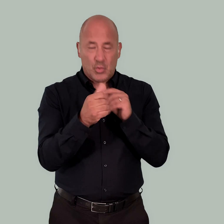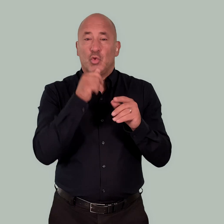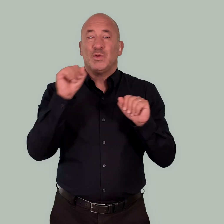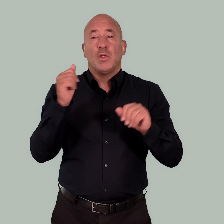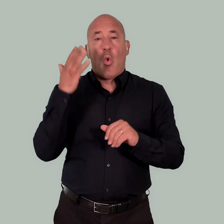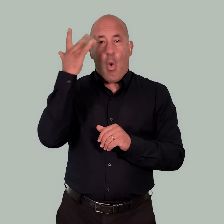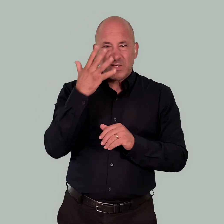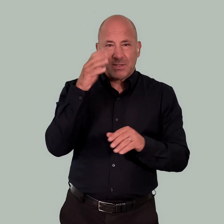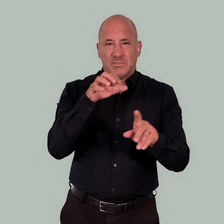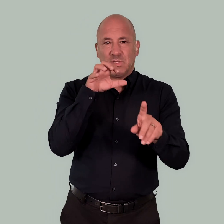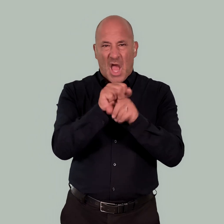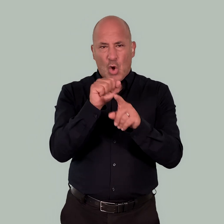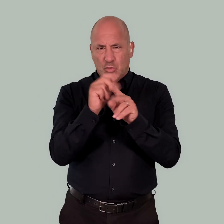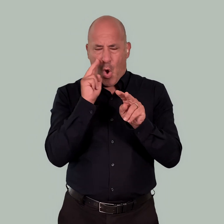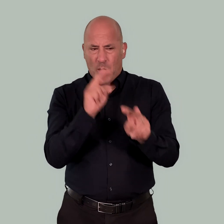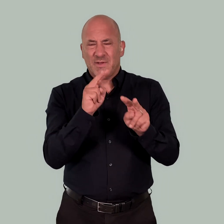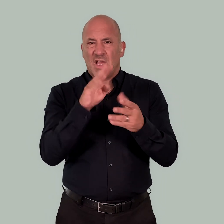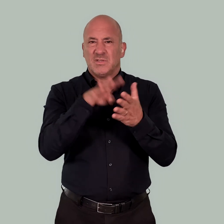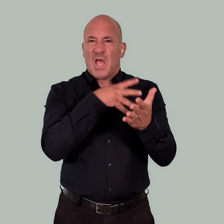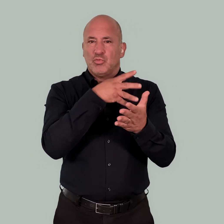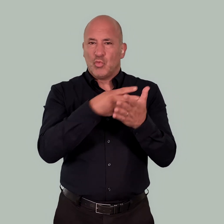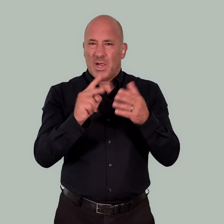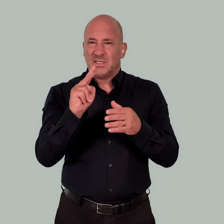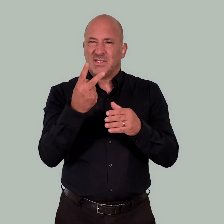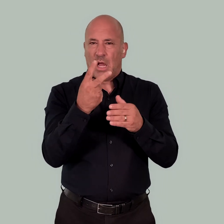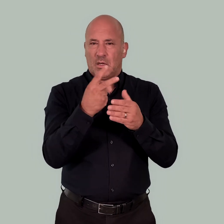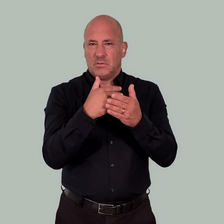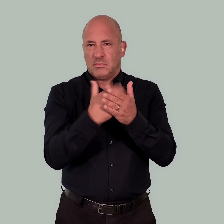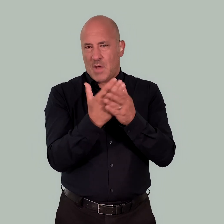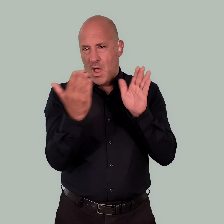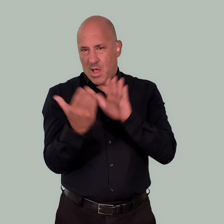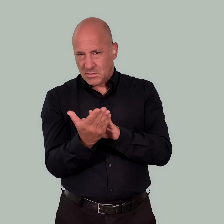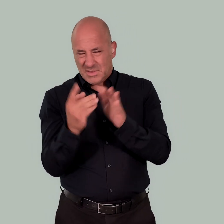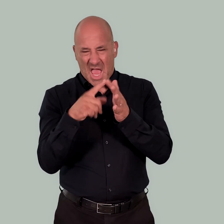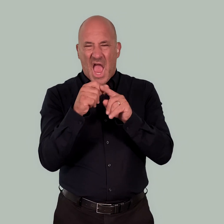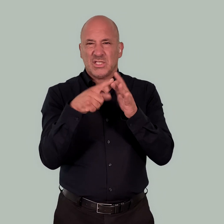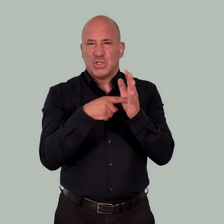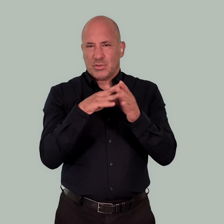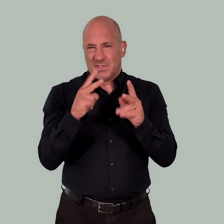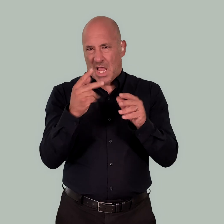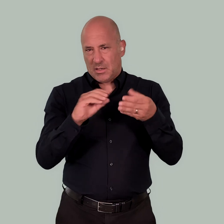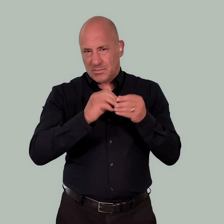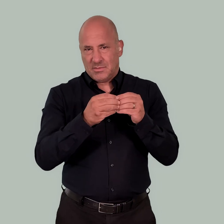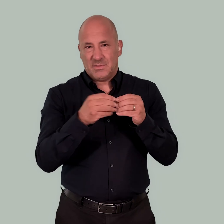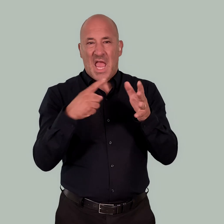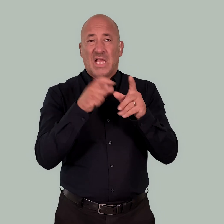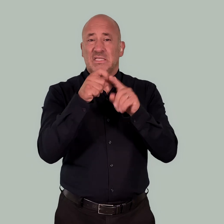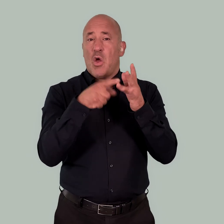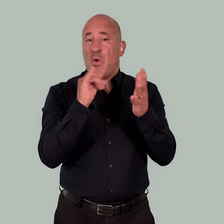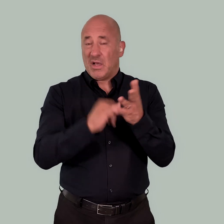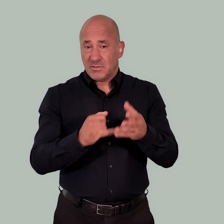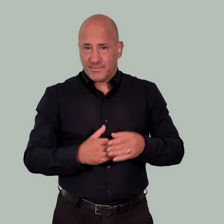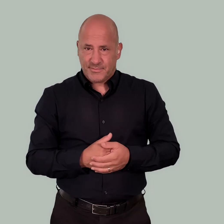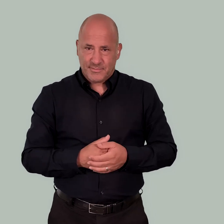using the Autism Diagnostic Observation Schedule, 2nd edition (ADOS).)